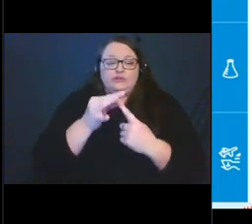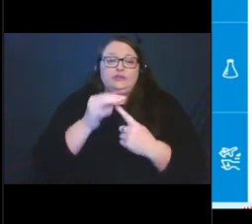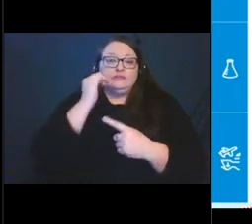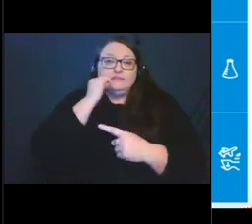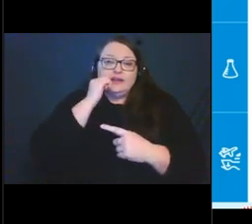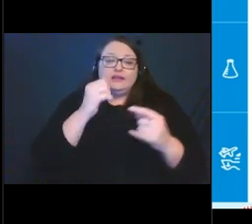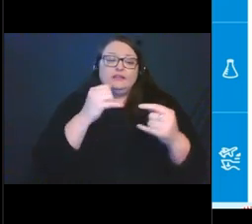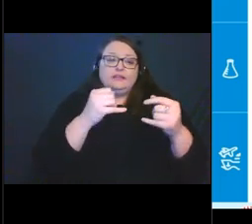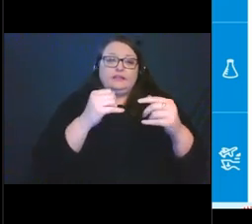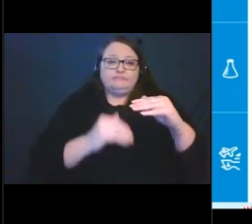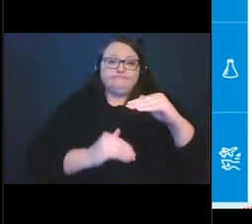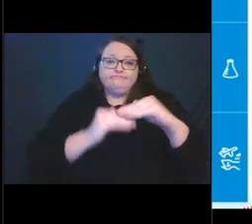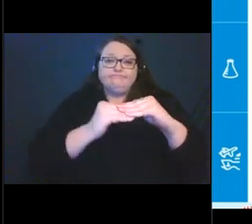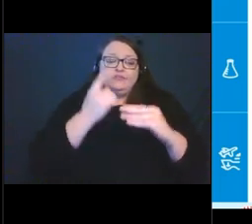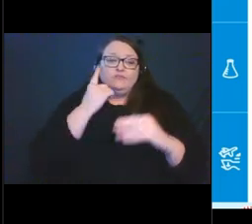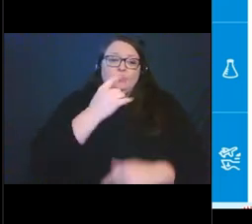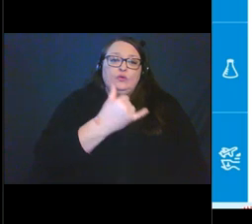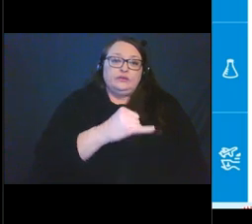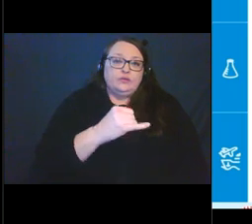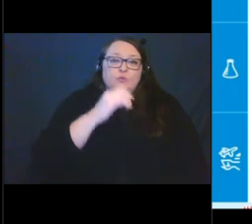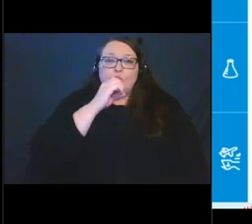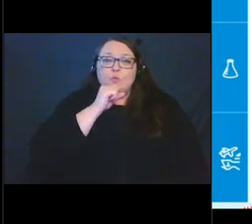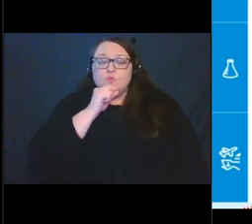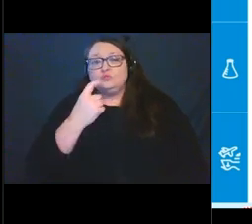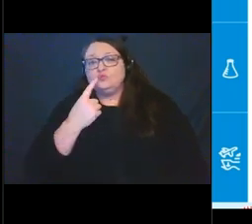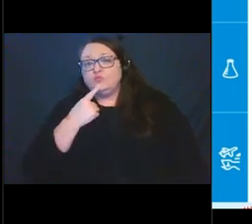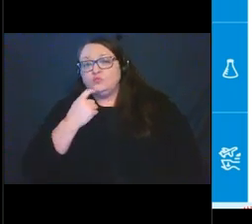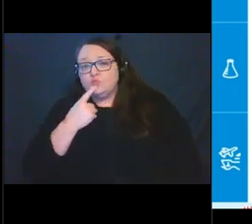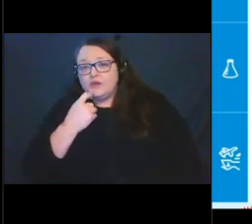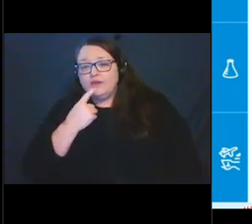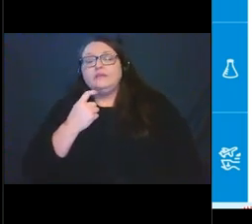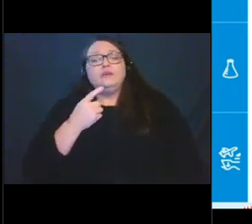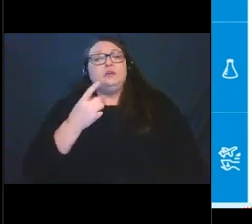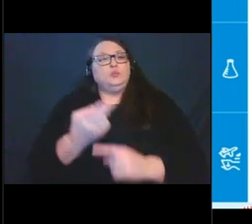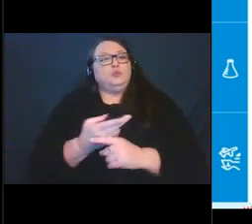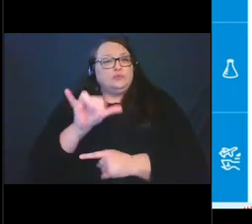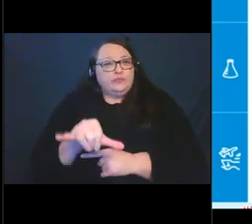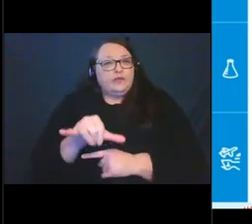which can then be used to put the forecast temperatures into heat related context.